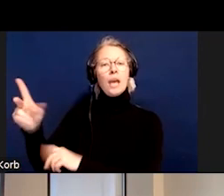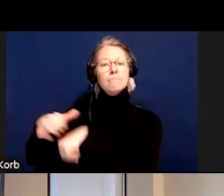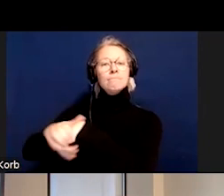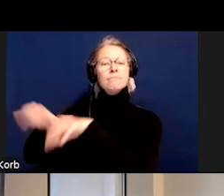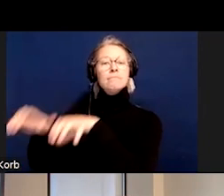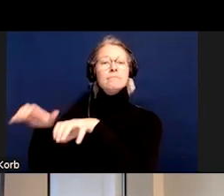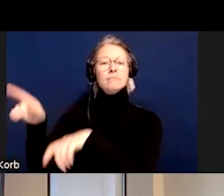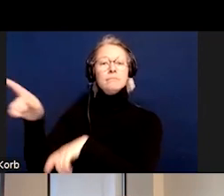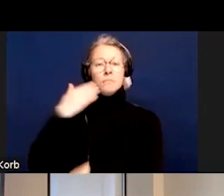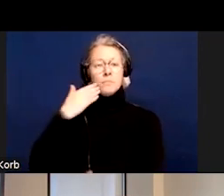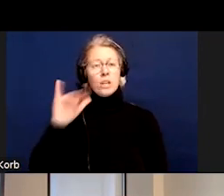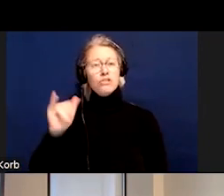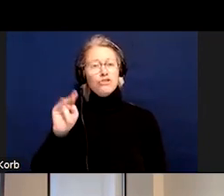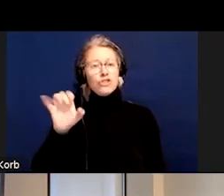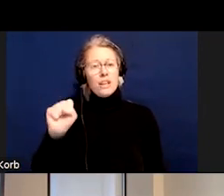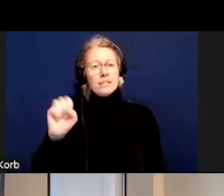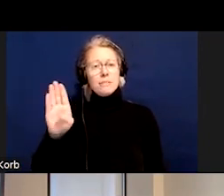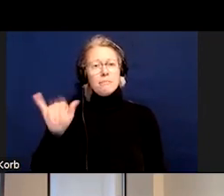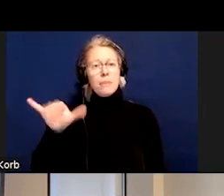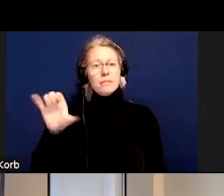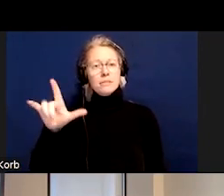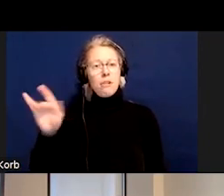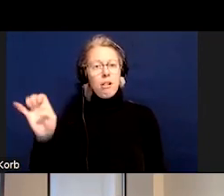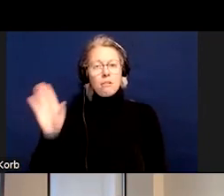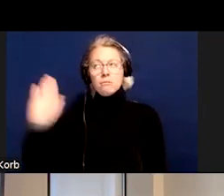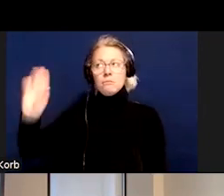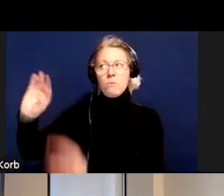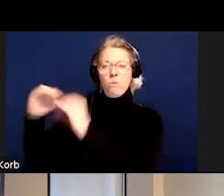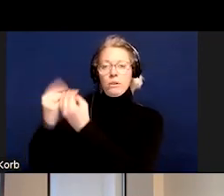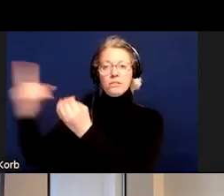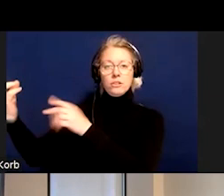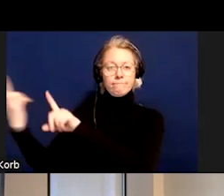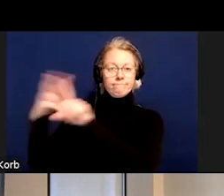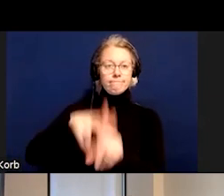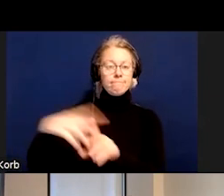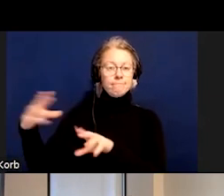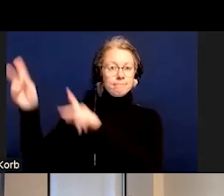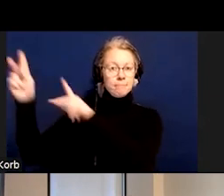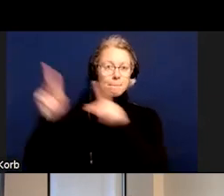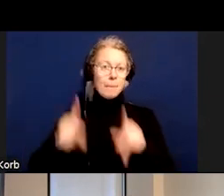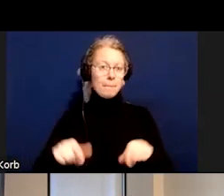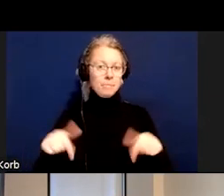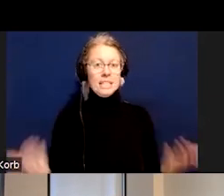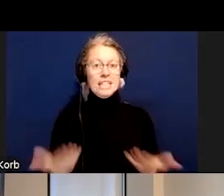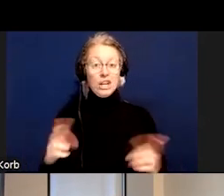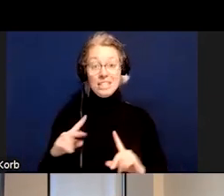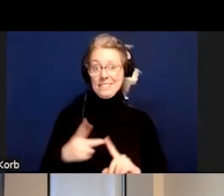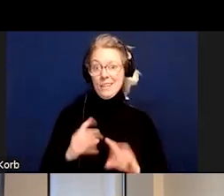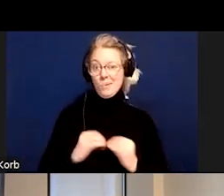Jane's Bicycle. We are the second organization in Canada to partner on these tools, the first